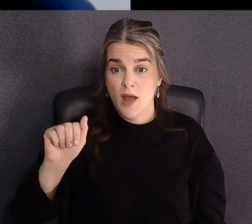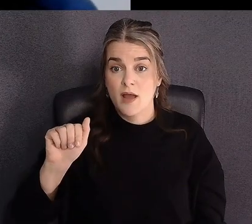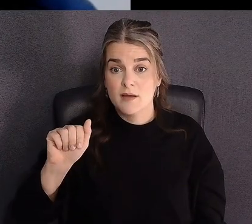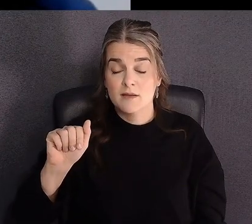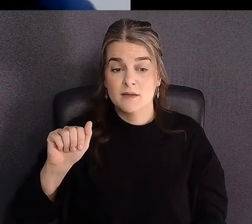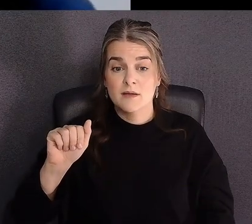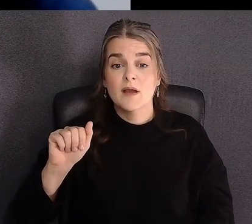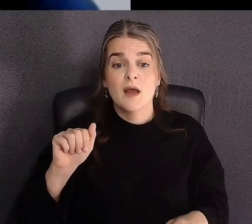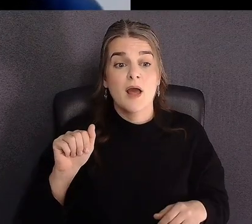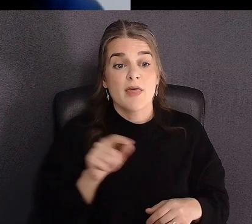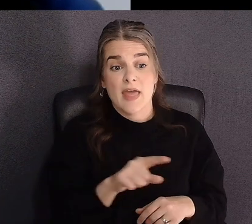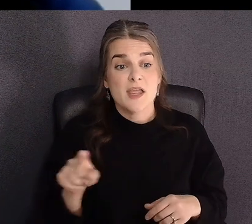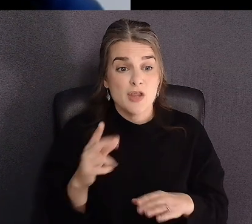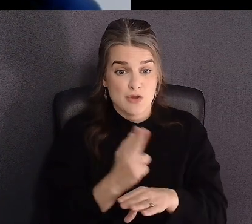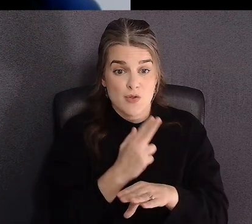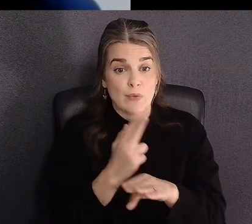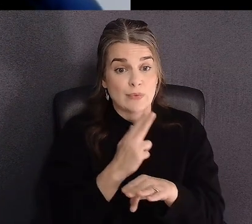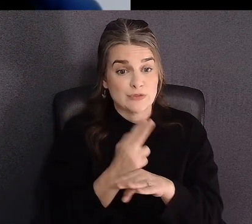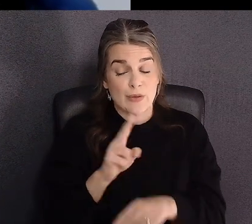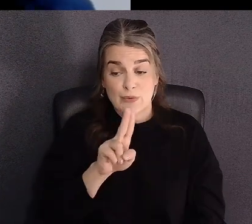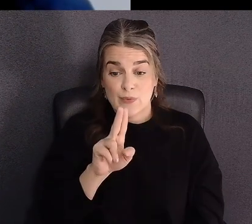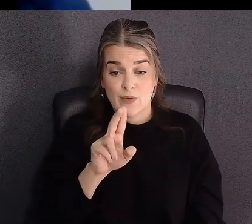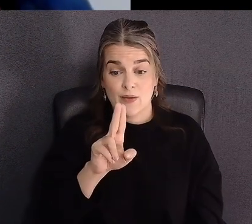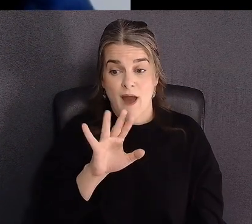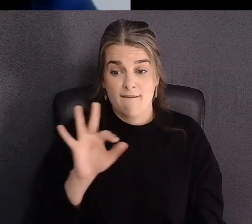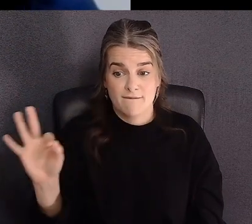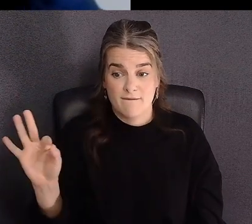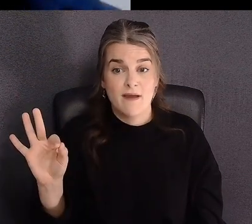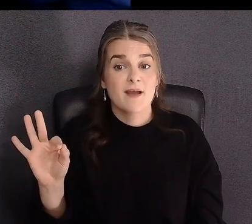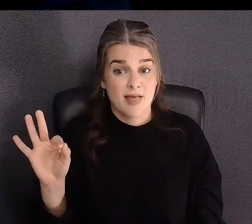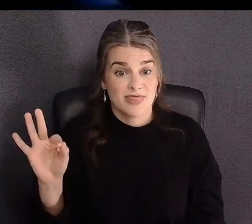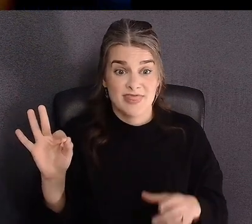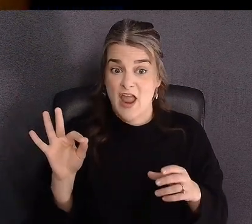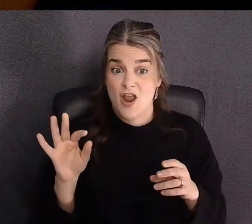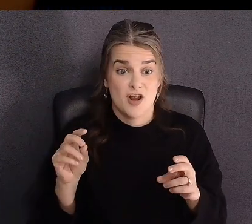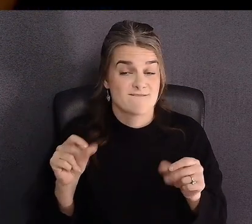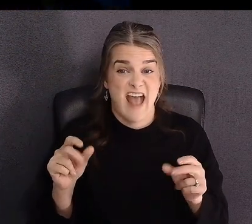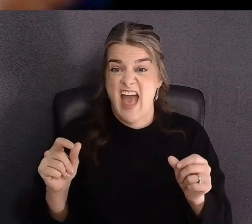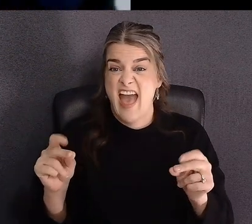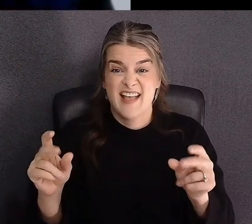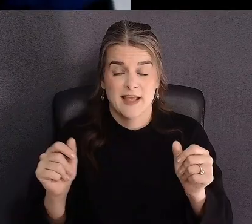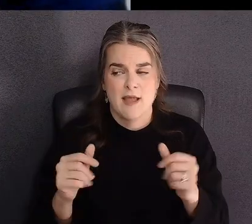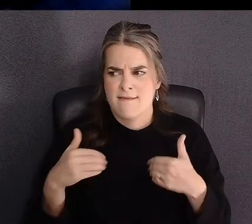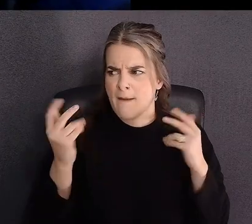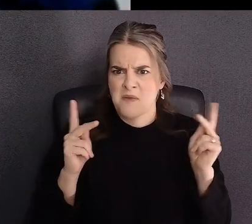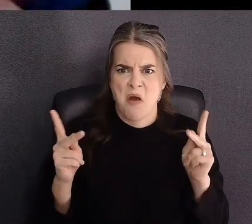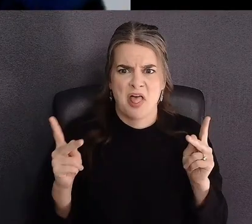And they're zipping around. These young people, they beat me. I'm like, oh, I can't even find the mouse.